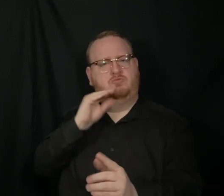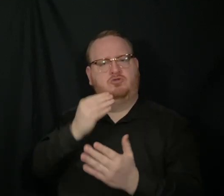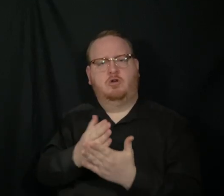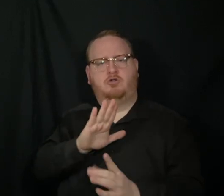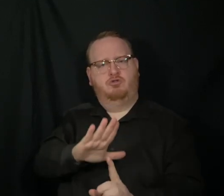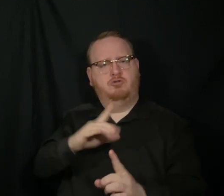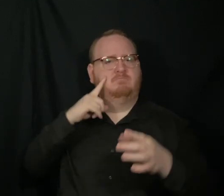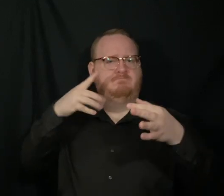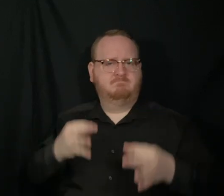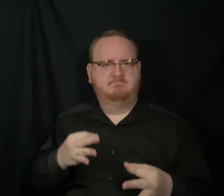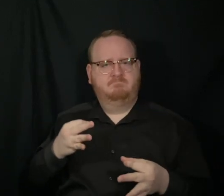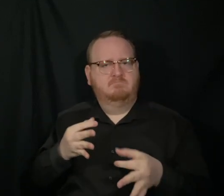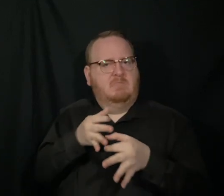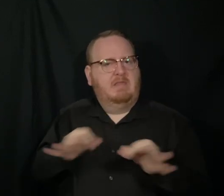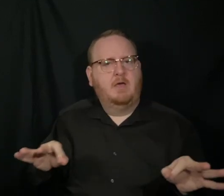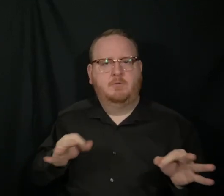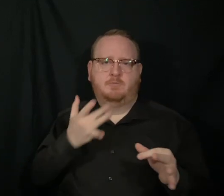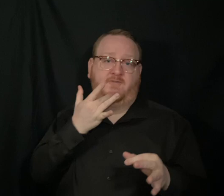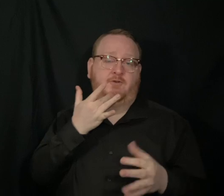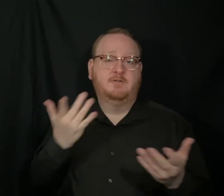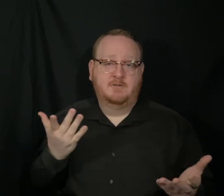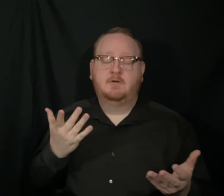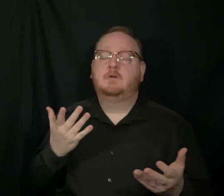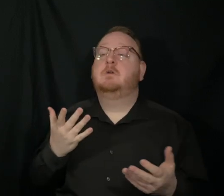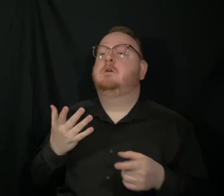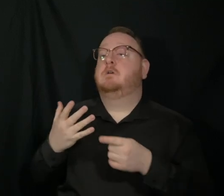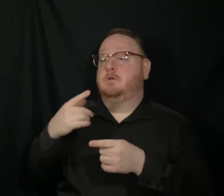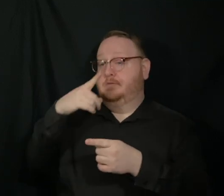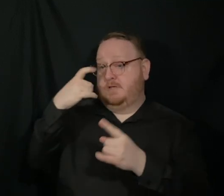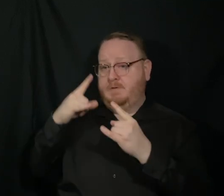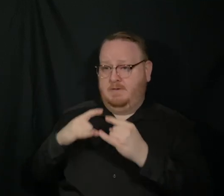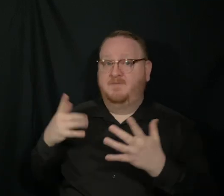her lead. So at the end of that summer program, I looked at her